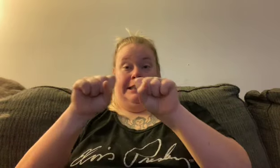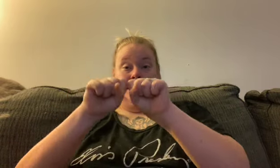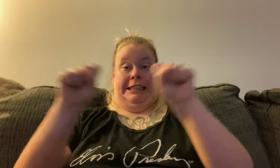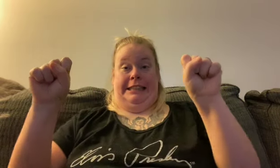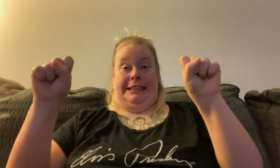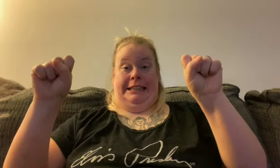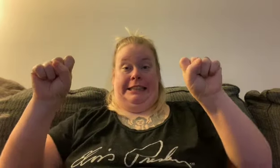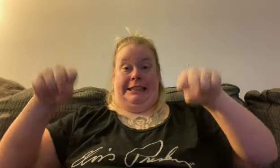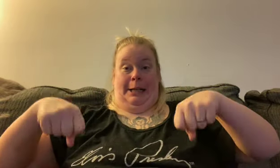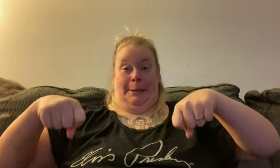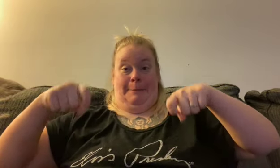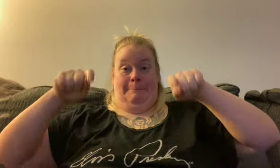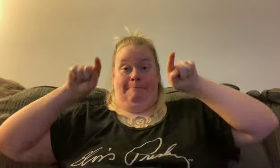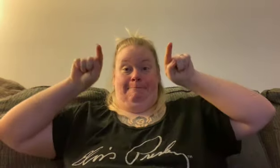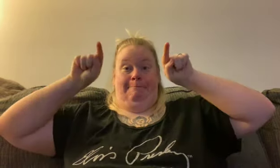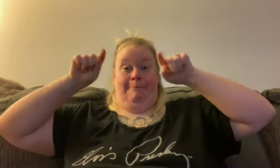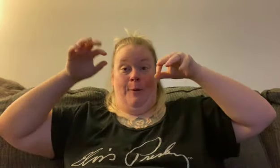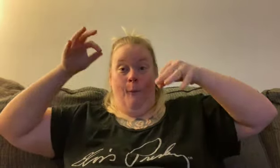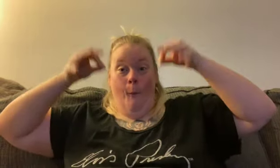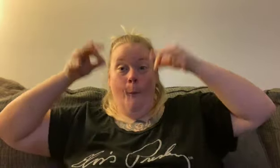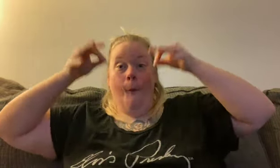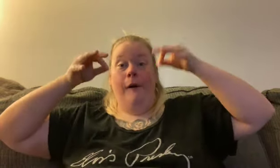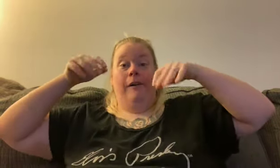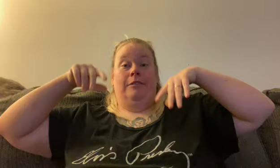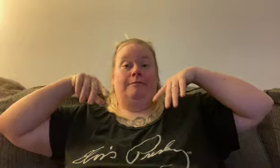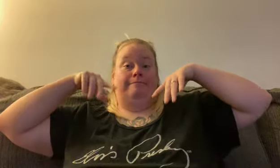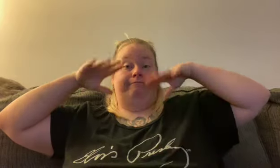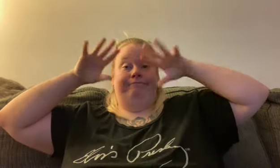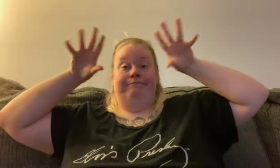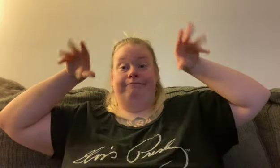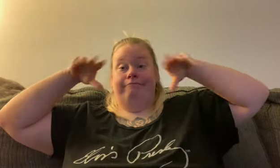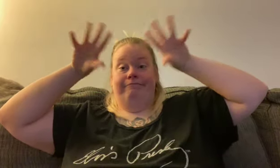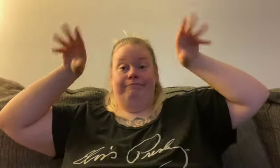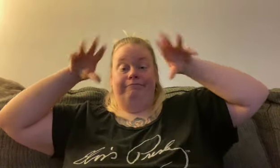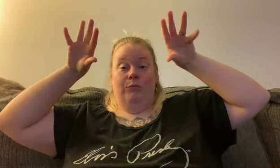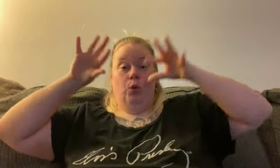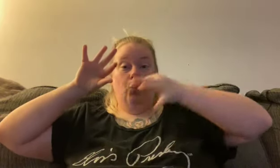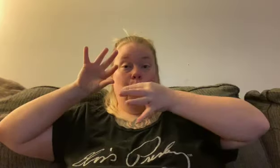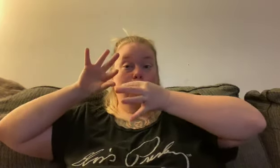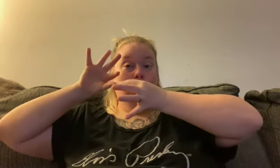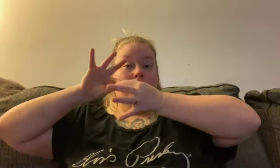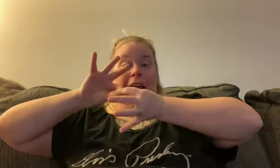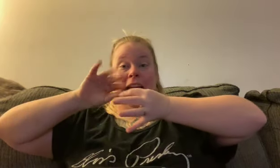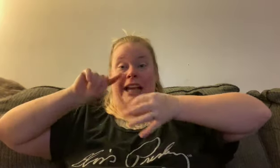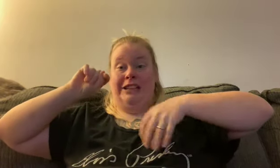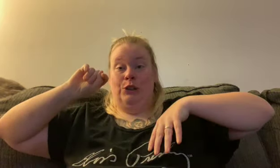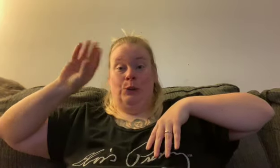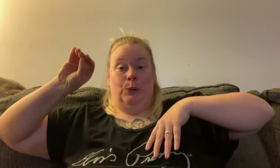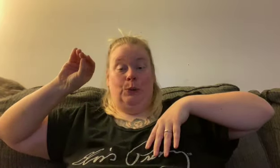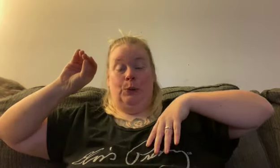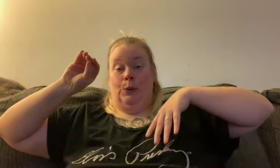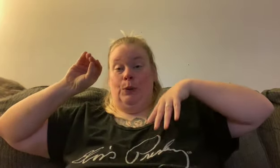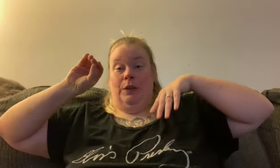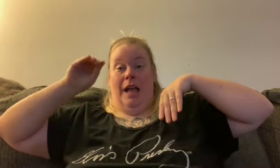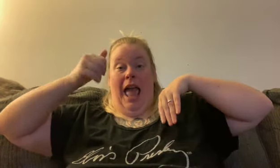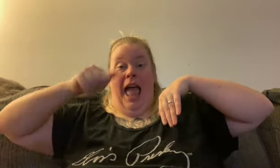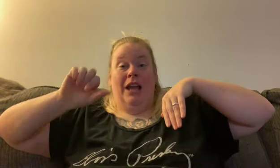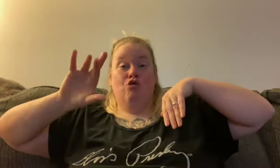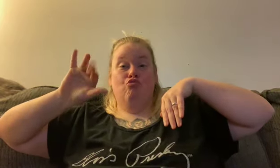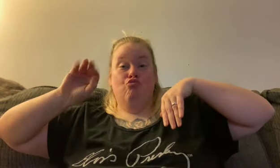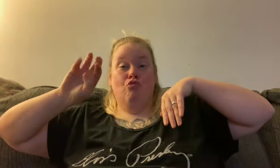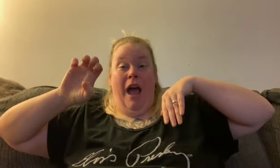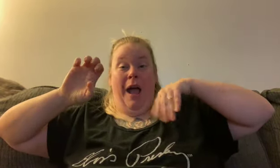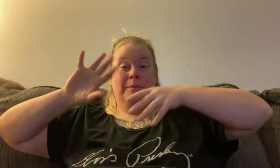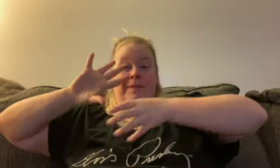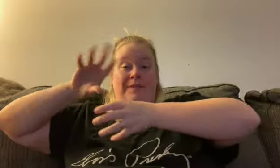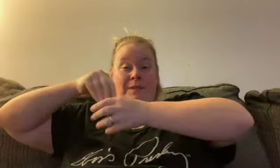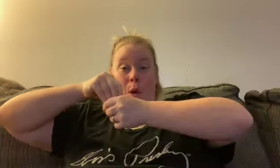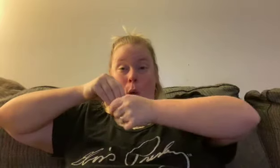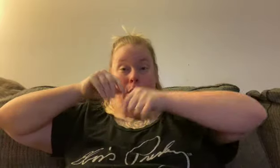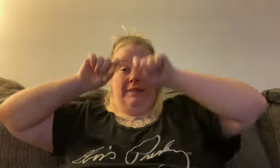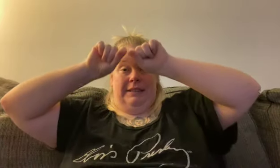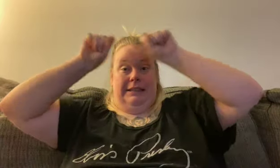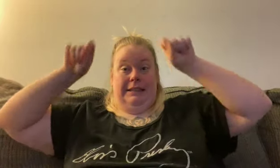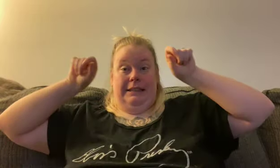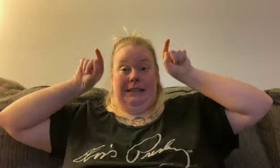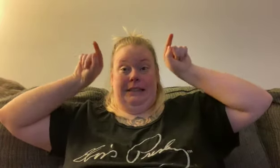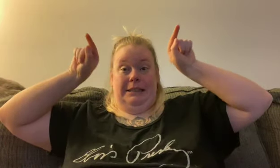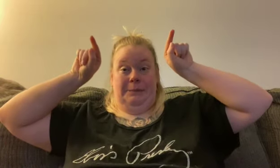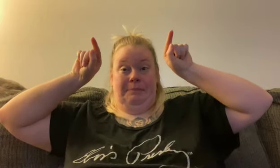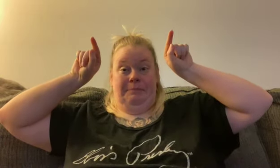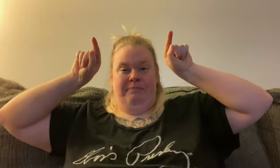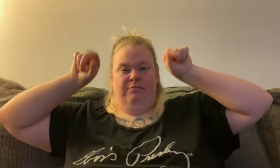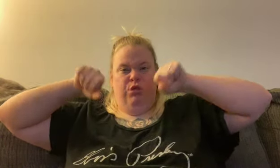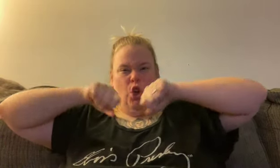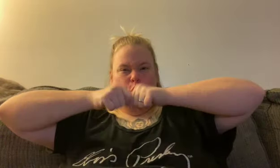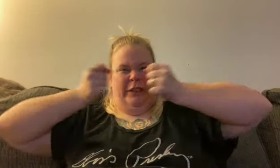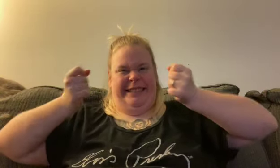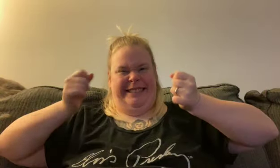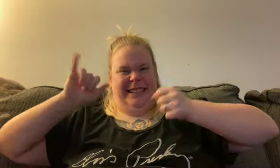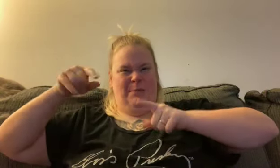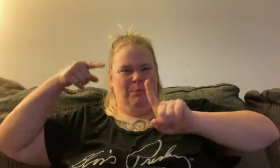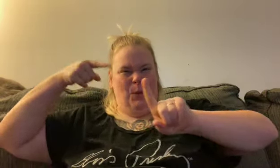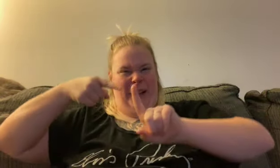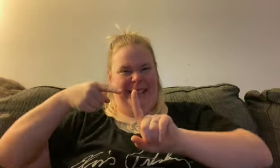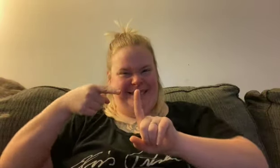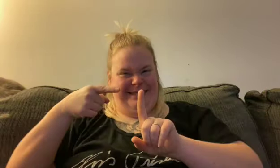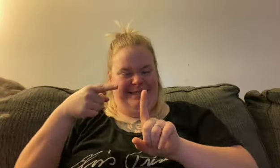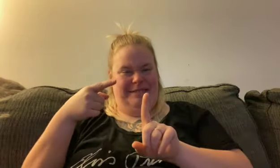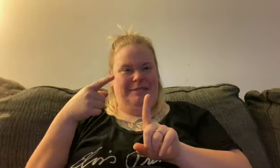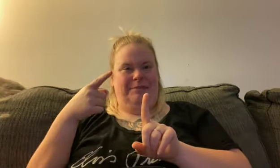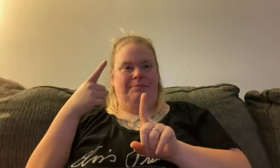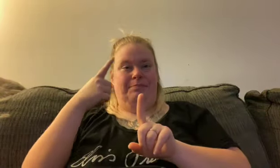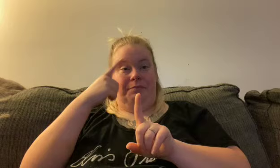The criminal court system that handled all criminal cases are broken.